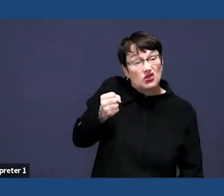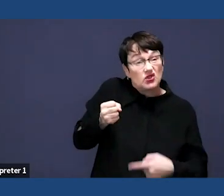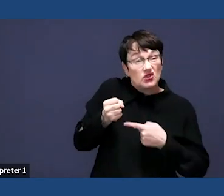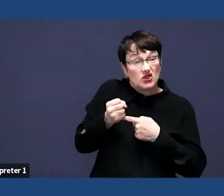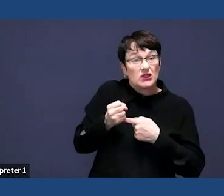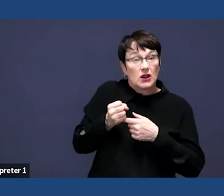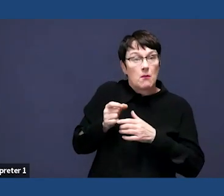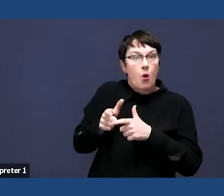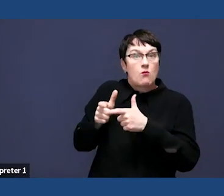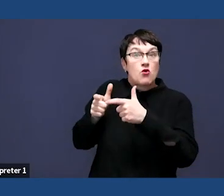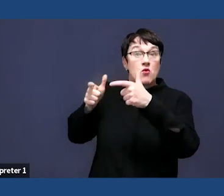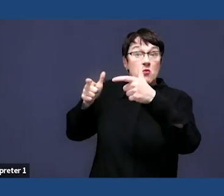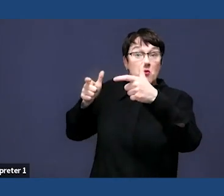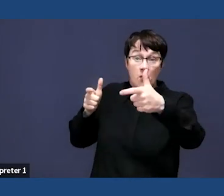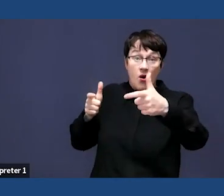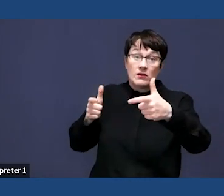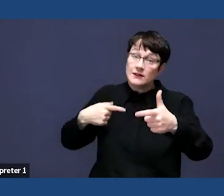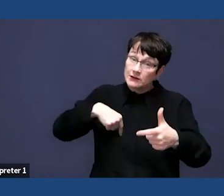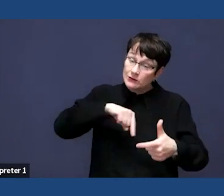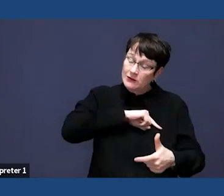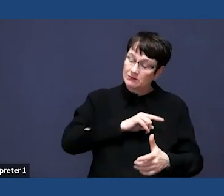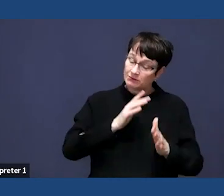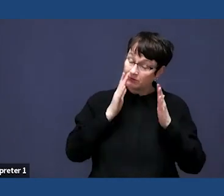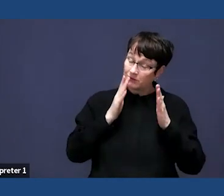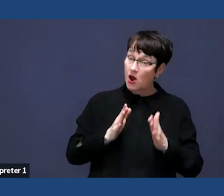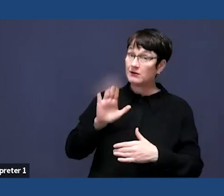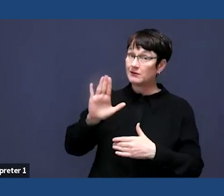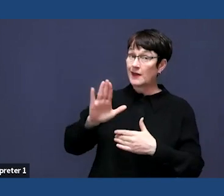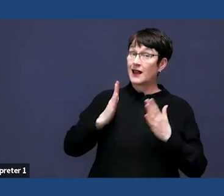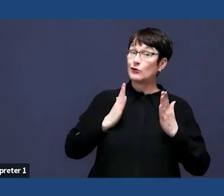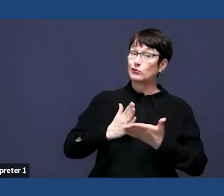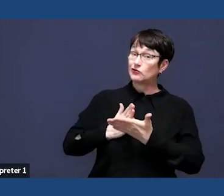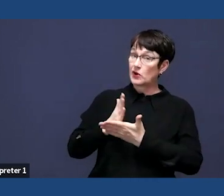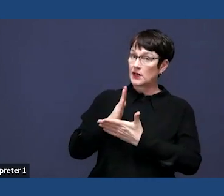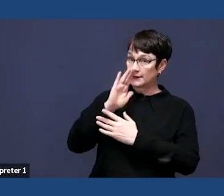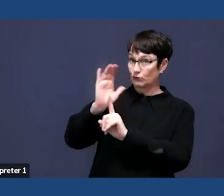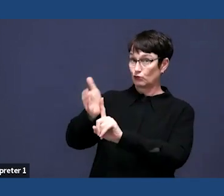Good morning.